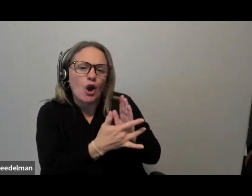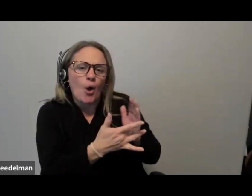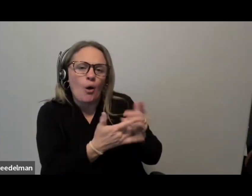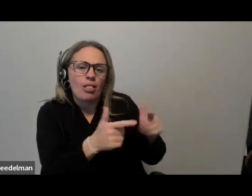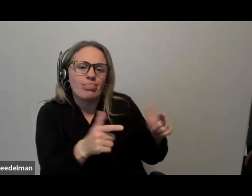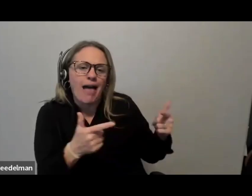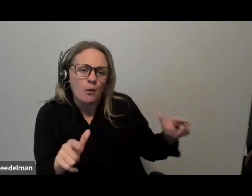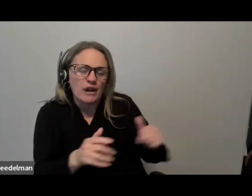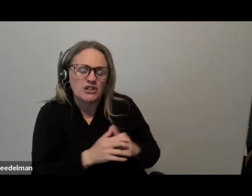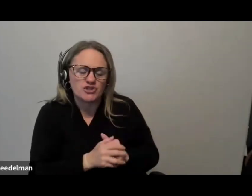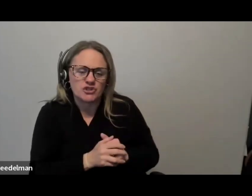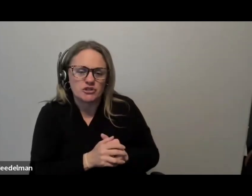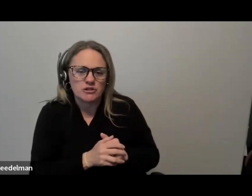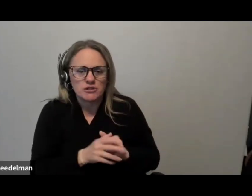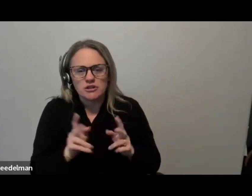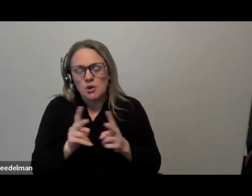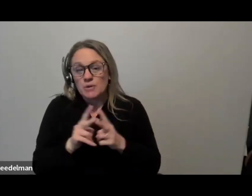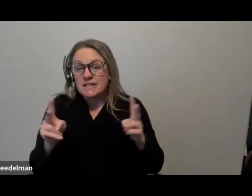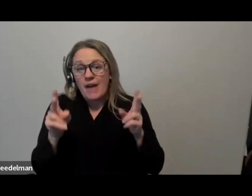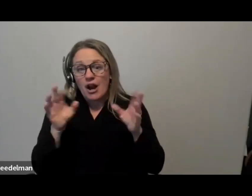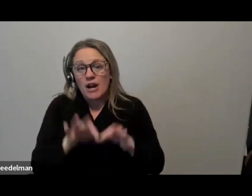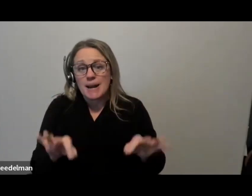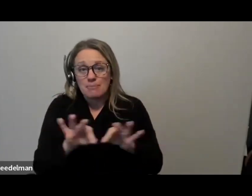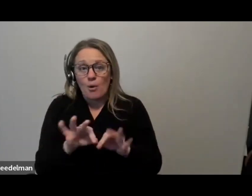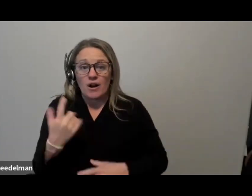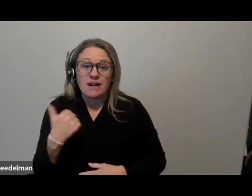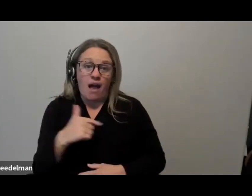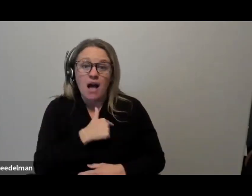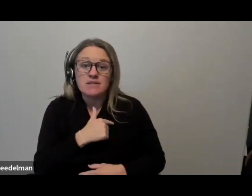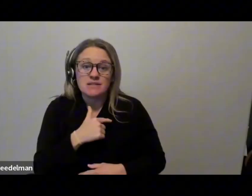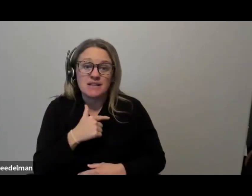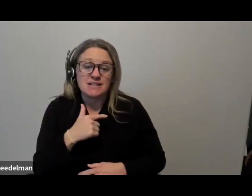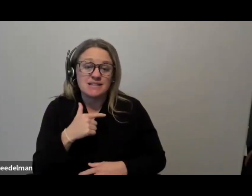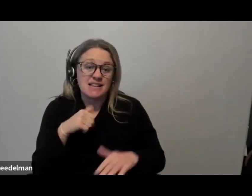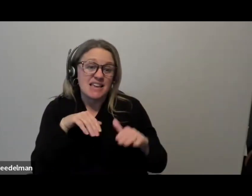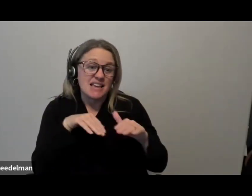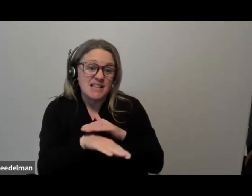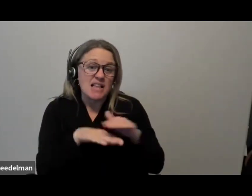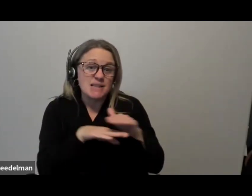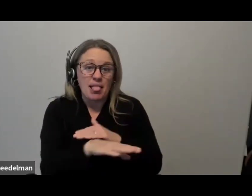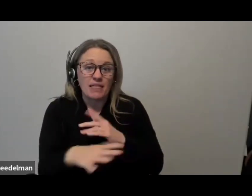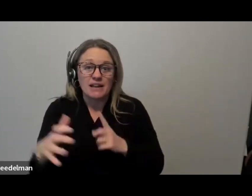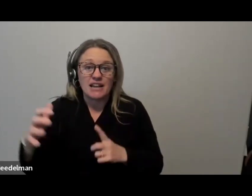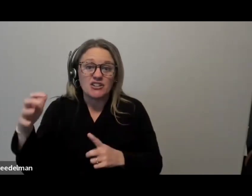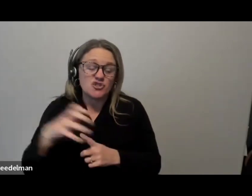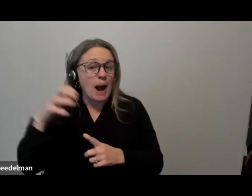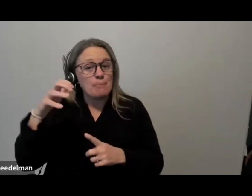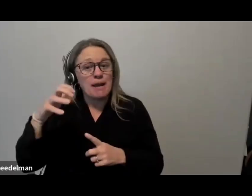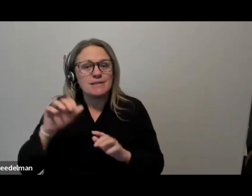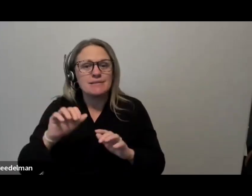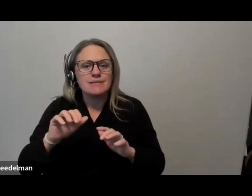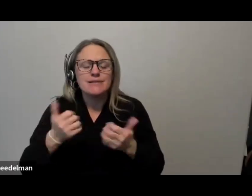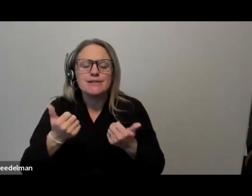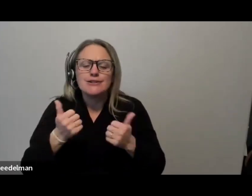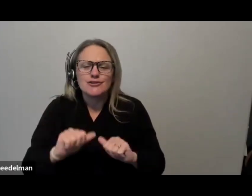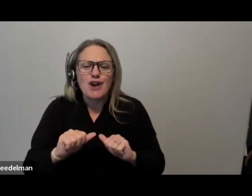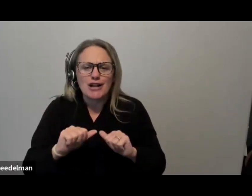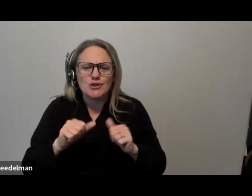as accessibility champions think about how to address these problems and generalize it so that it's easy for someone